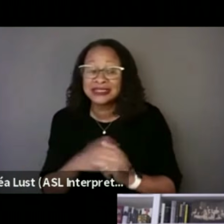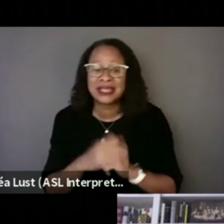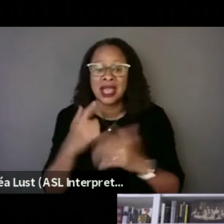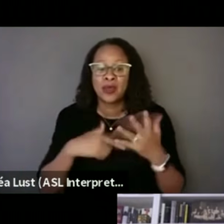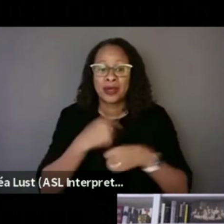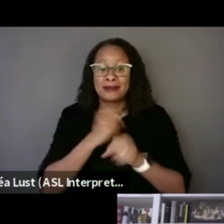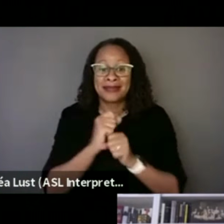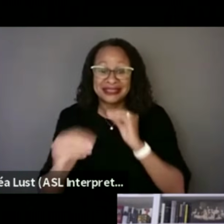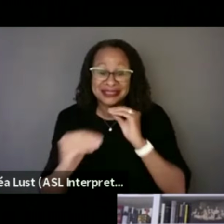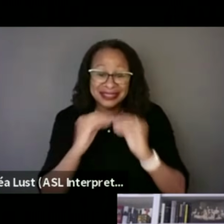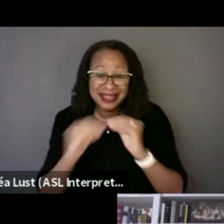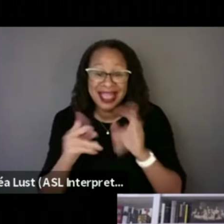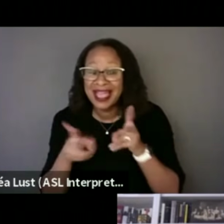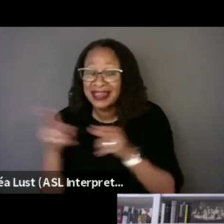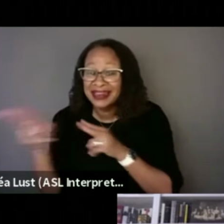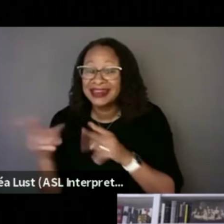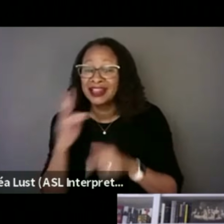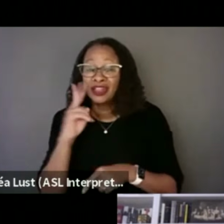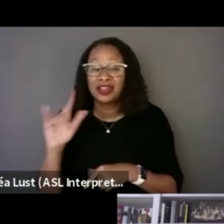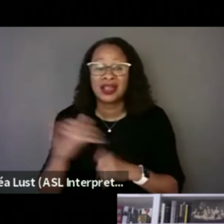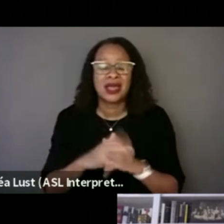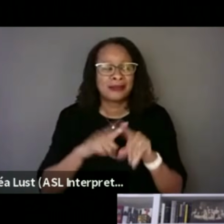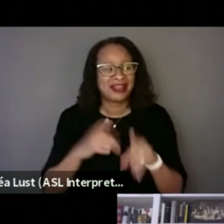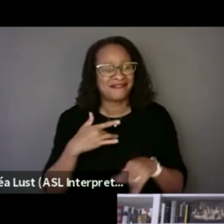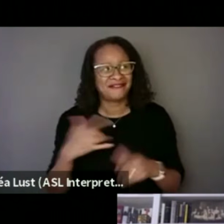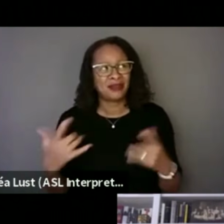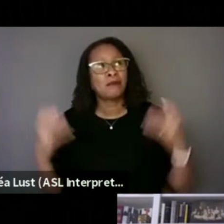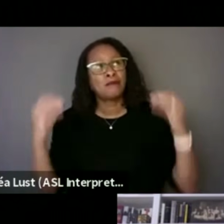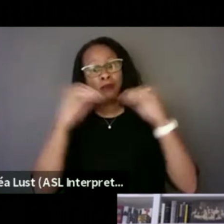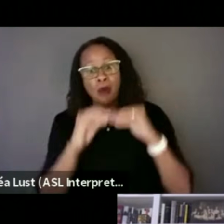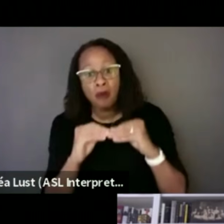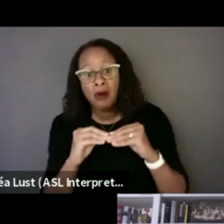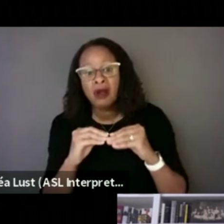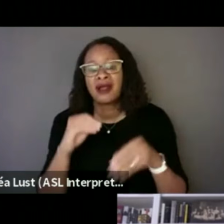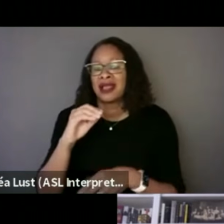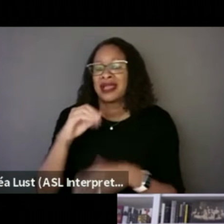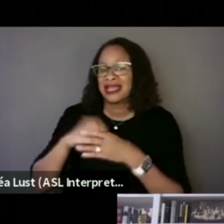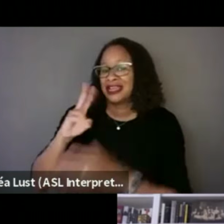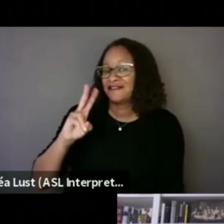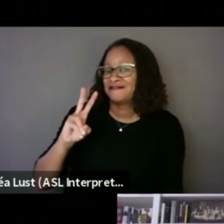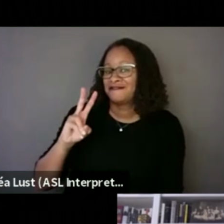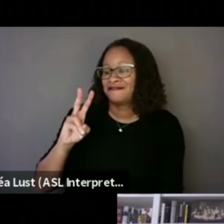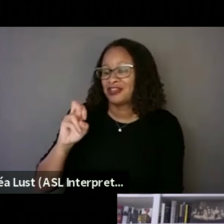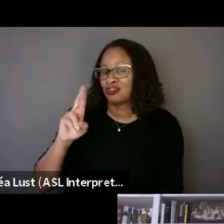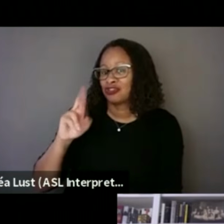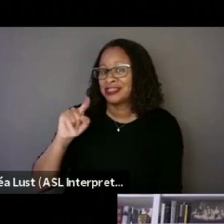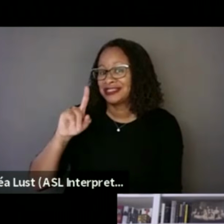But I feel like to a greater degree in verite, there's room for an audience to come in